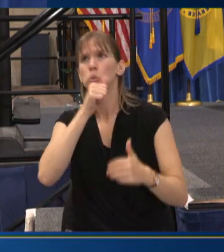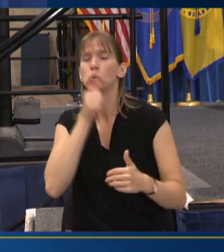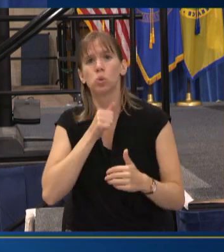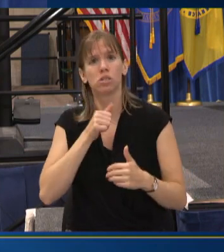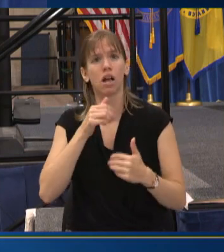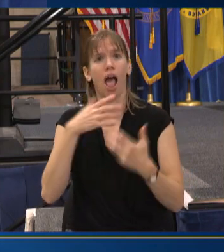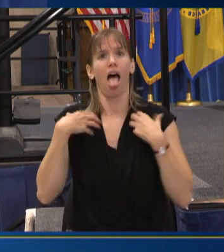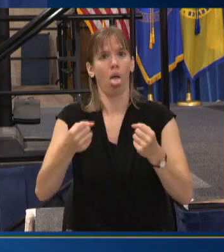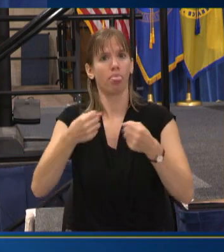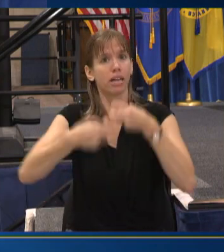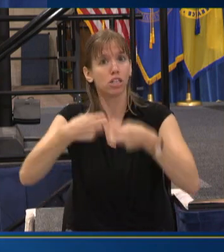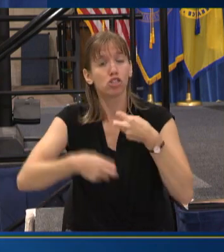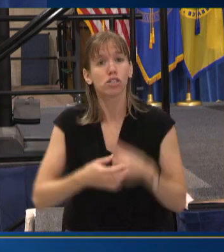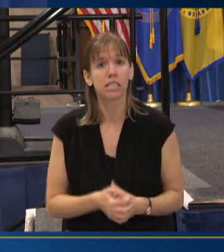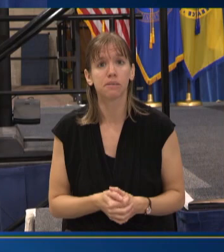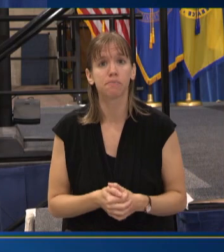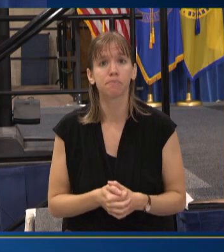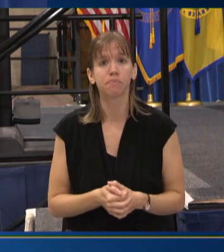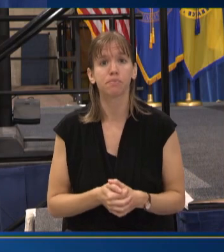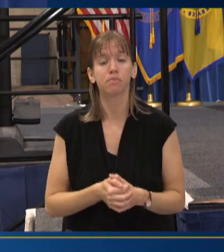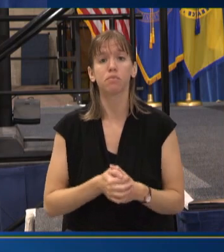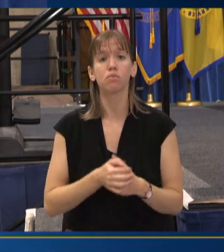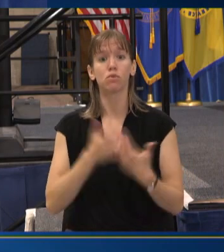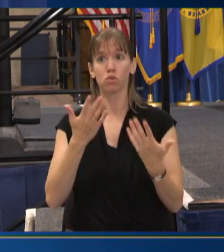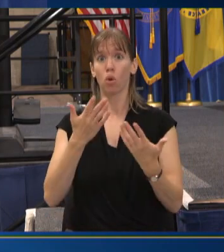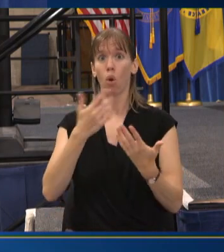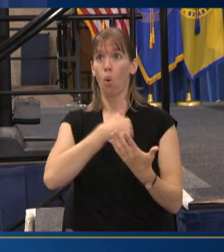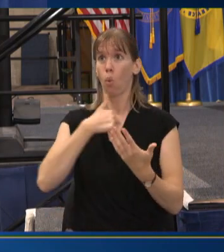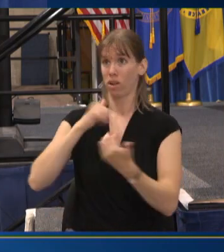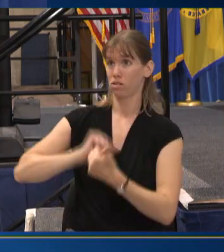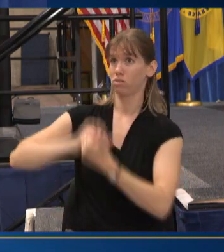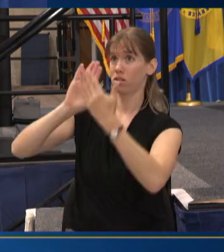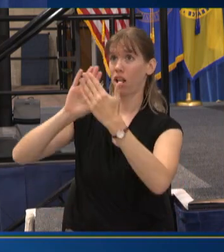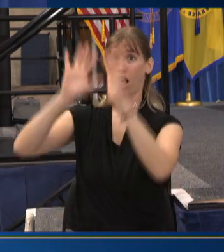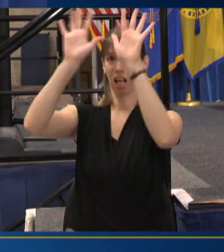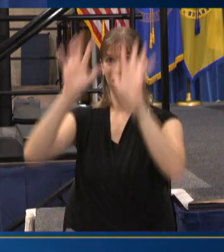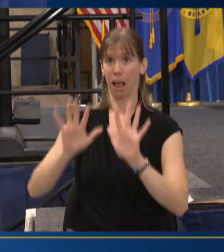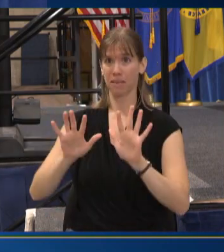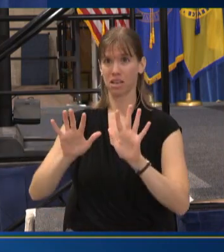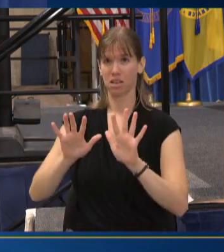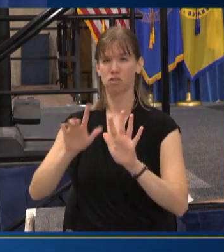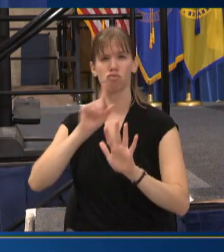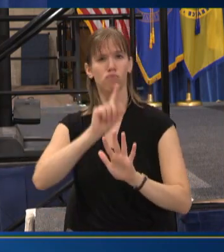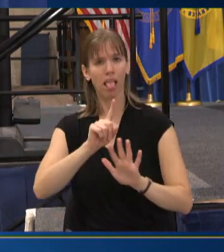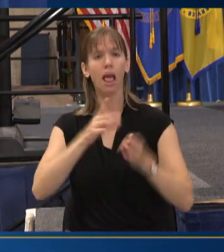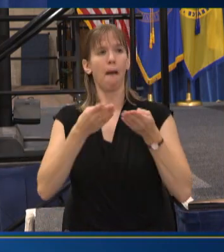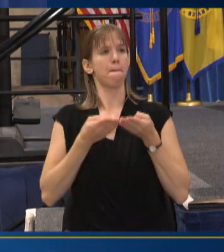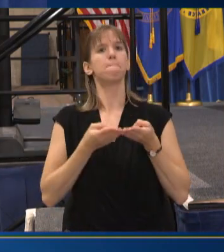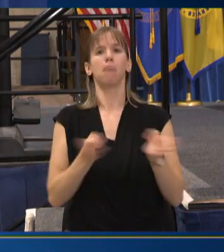The bottom line is that acting on climate is a public health imperative, and